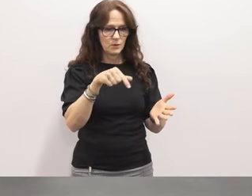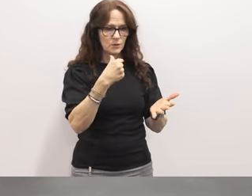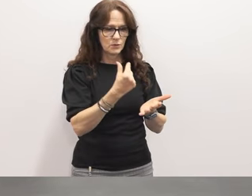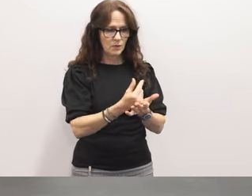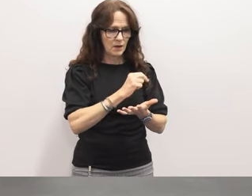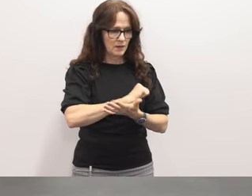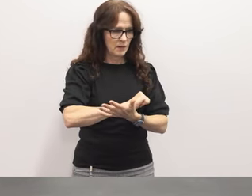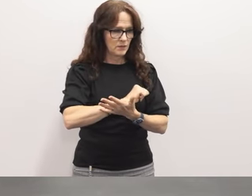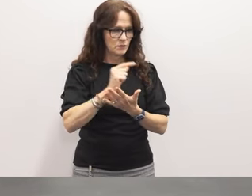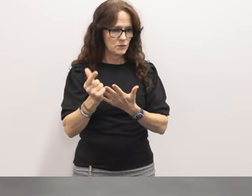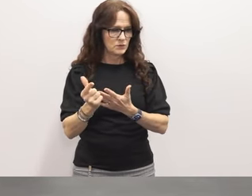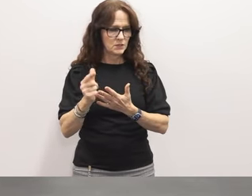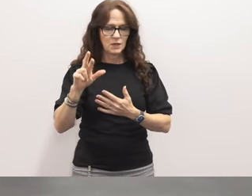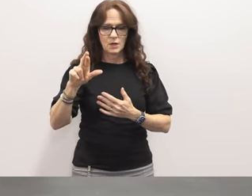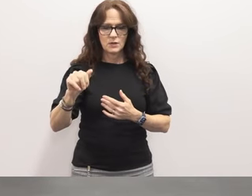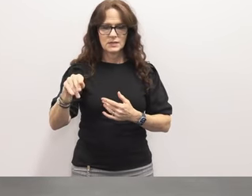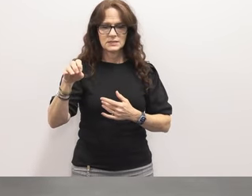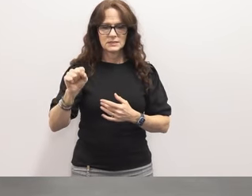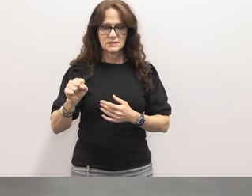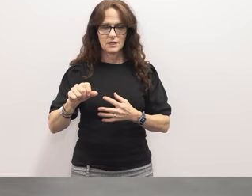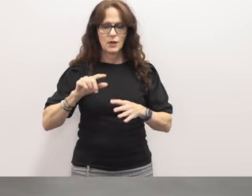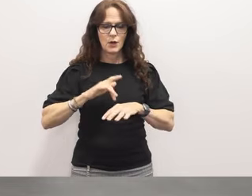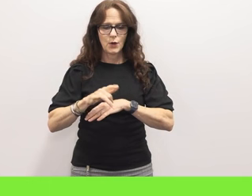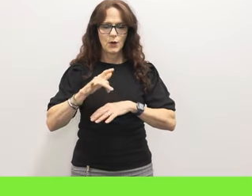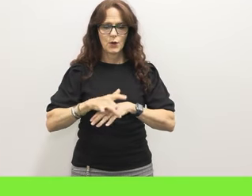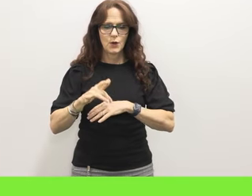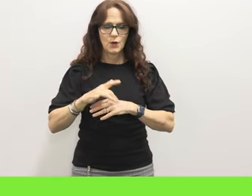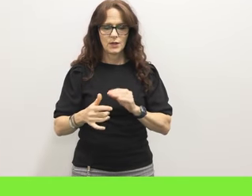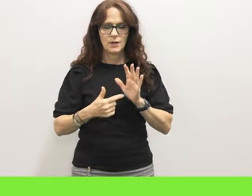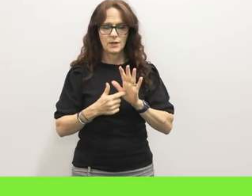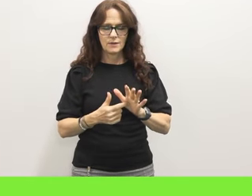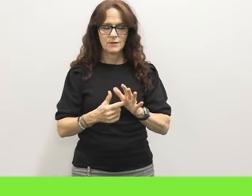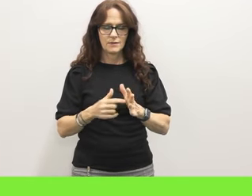early indicators, ninth grade on track for A through G.